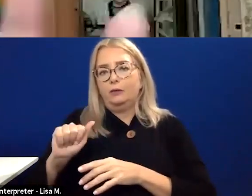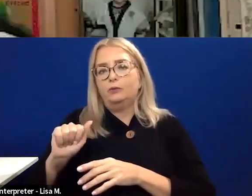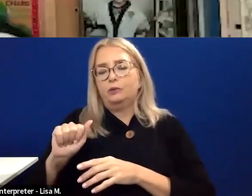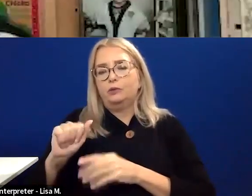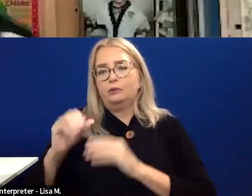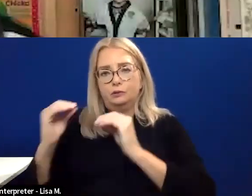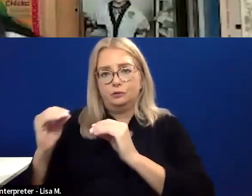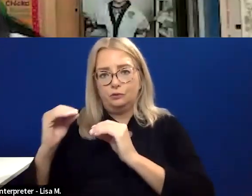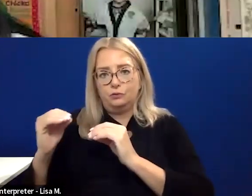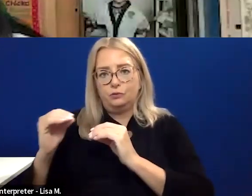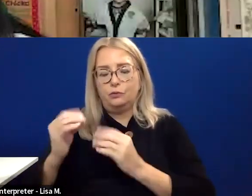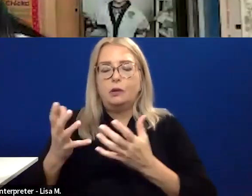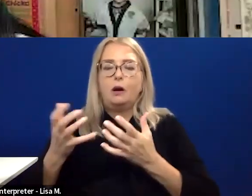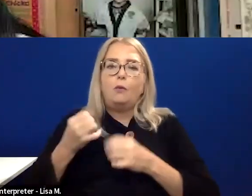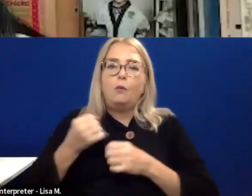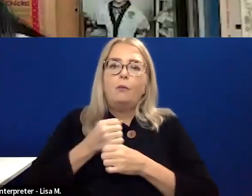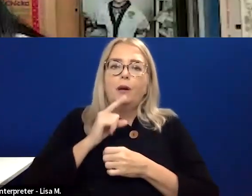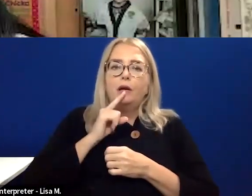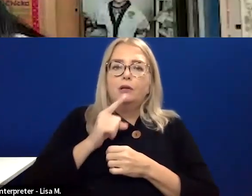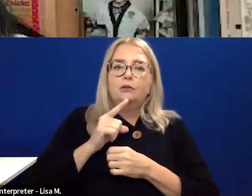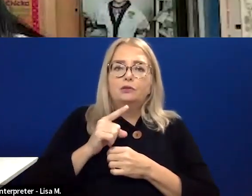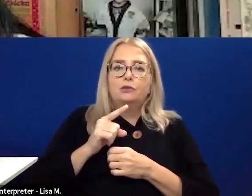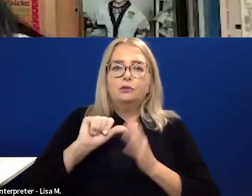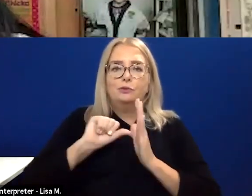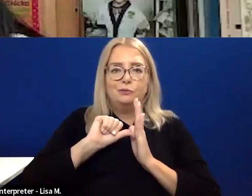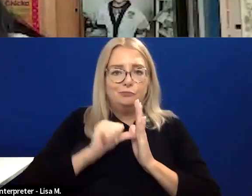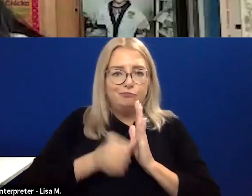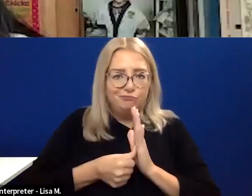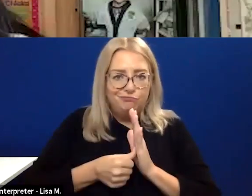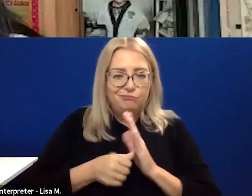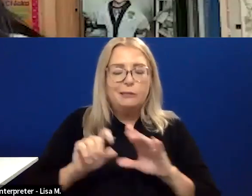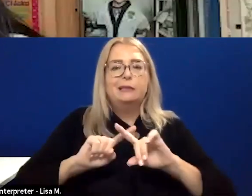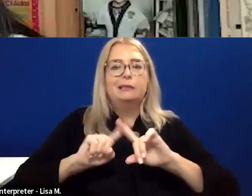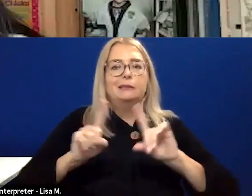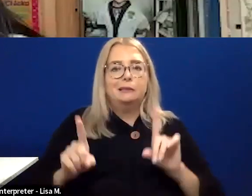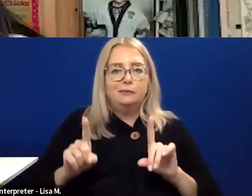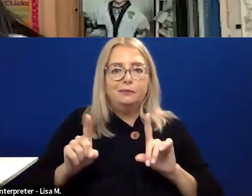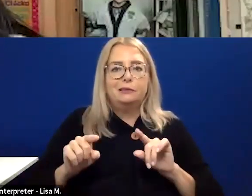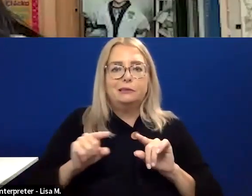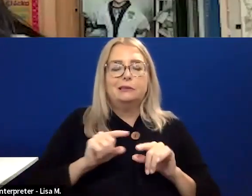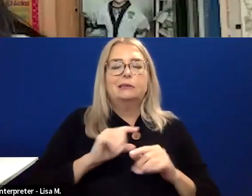make sure to point out those differences that are in content-rich ELA instruction for anybody who's